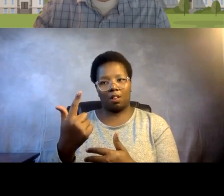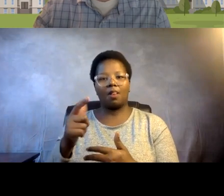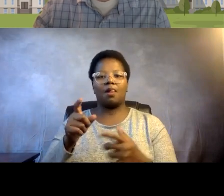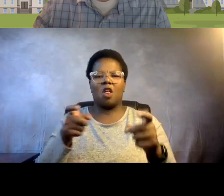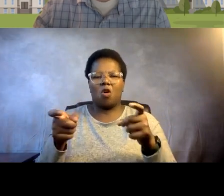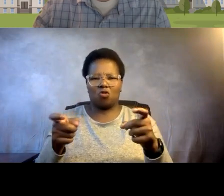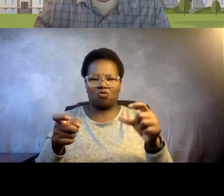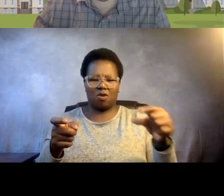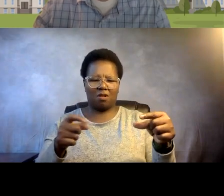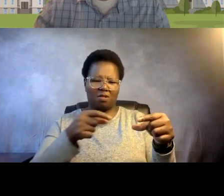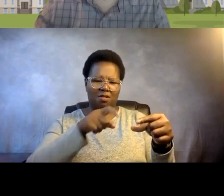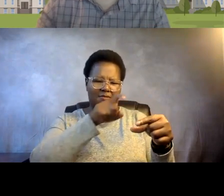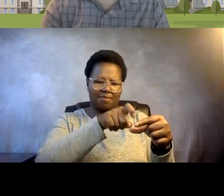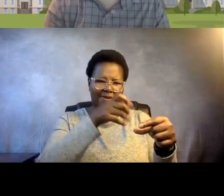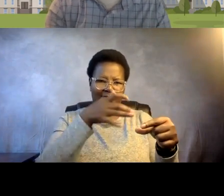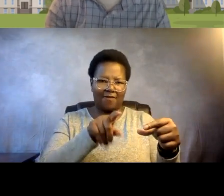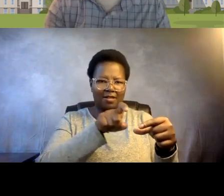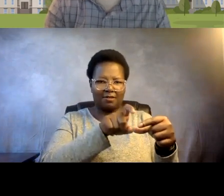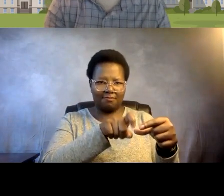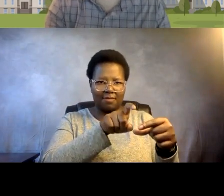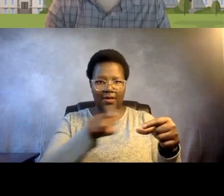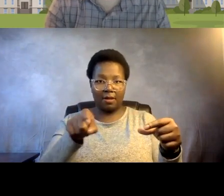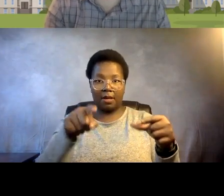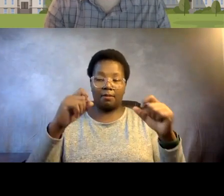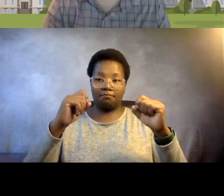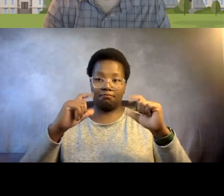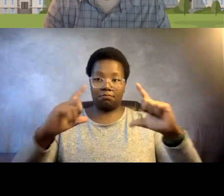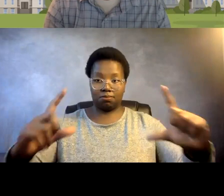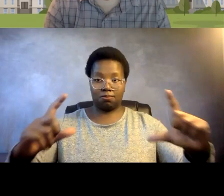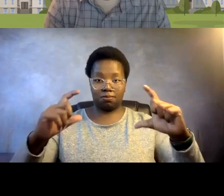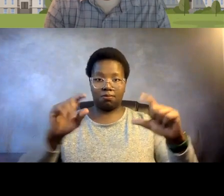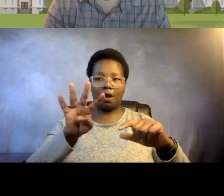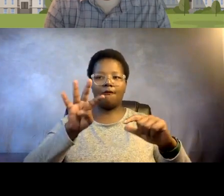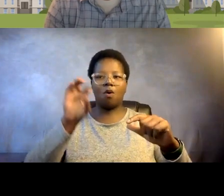this page up to 400 percent. It's a little hard to see on the screen because it is quite small,